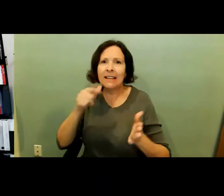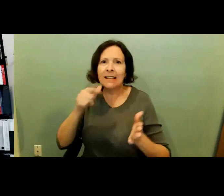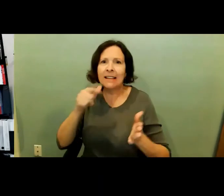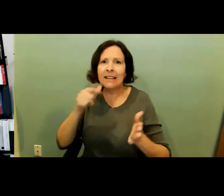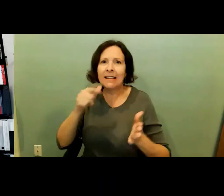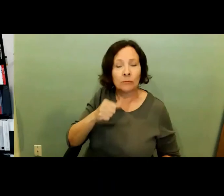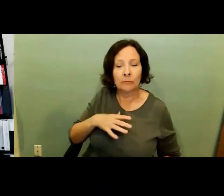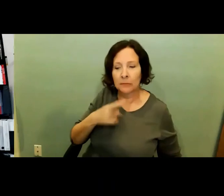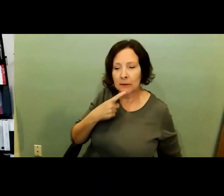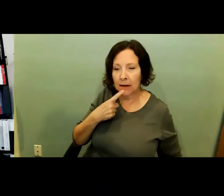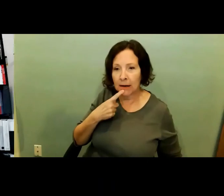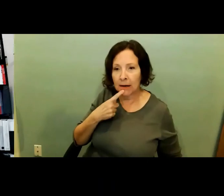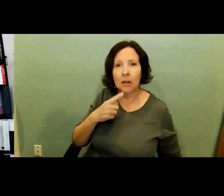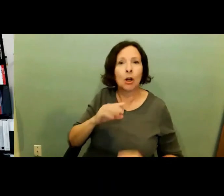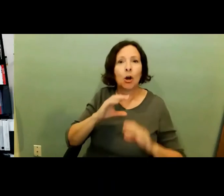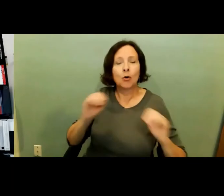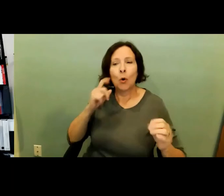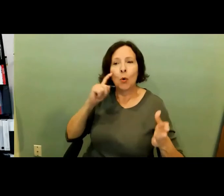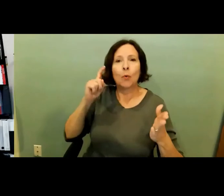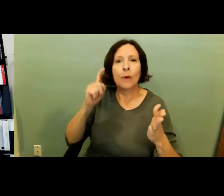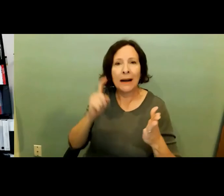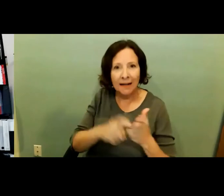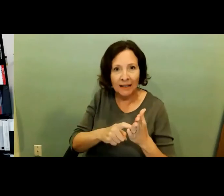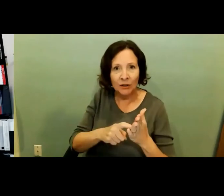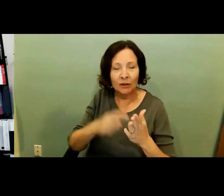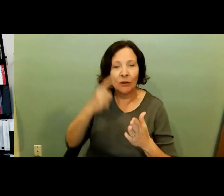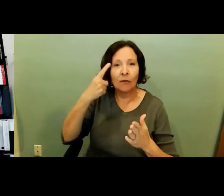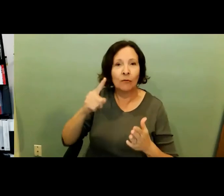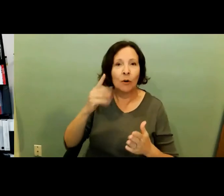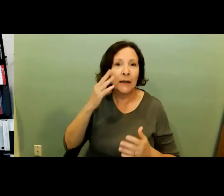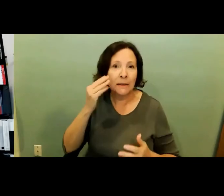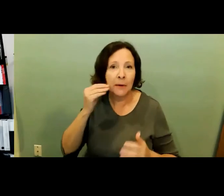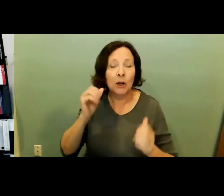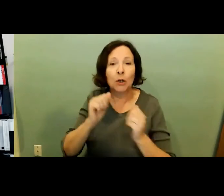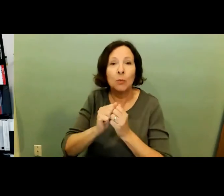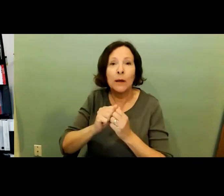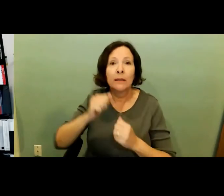recognition of the experience between a Filipino American or a Korean American